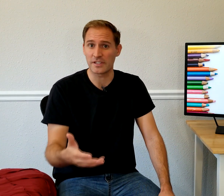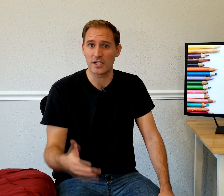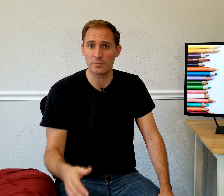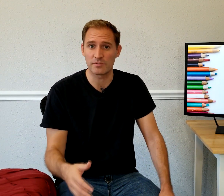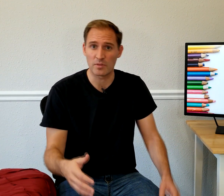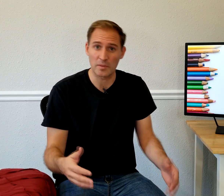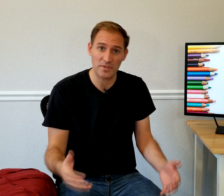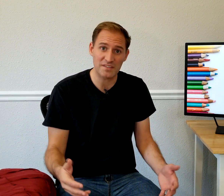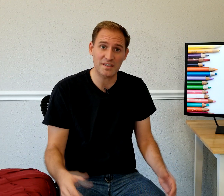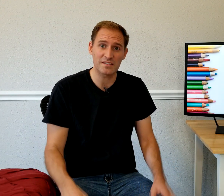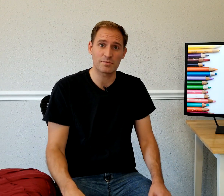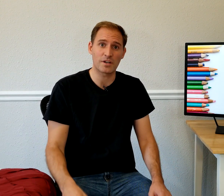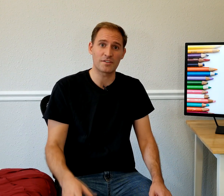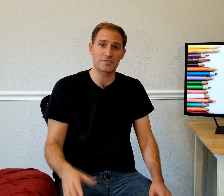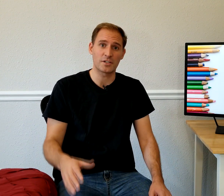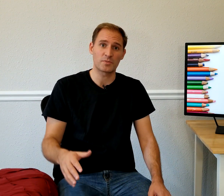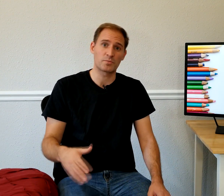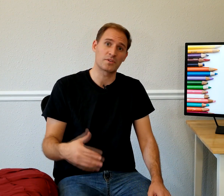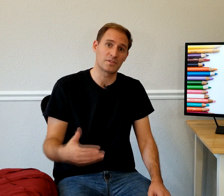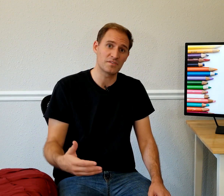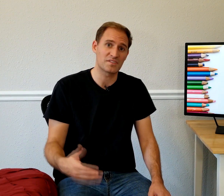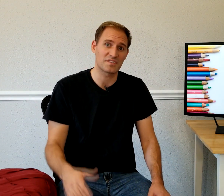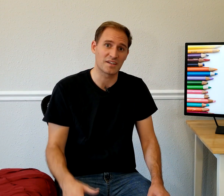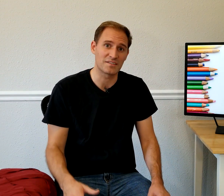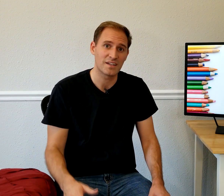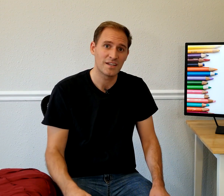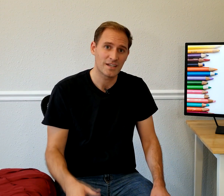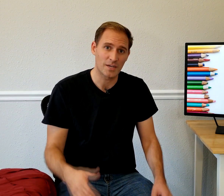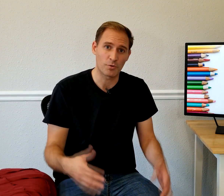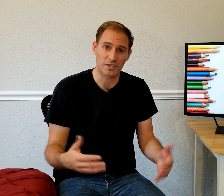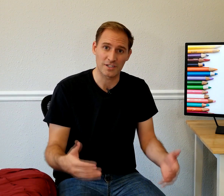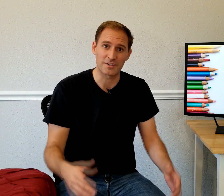help you remember the signs but also help you produce the signs more clearly.